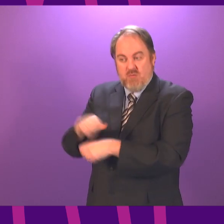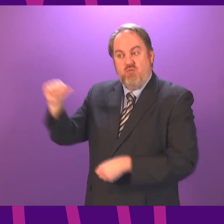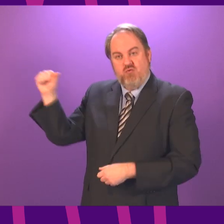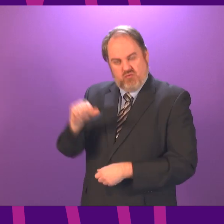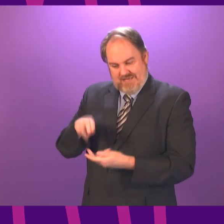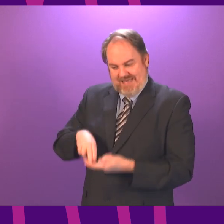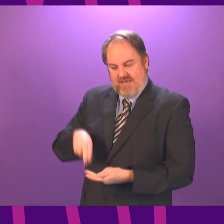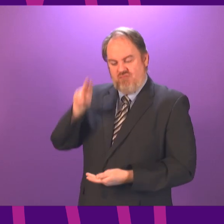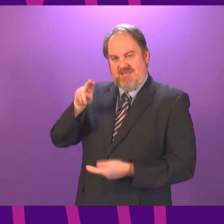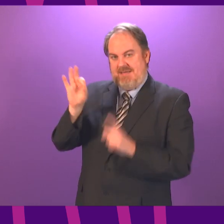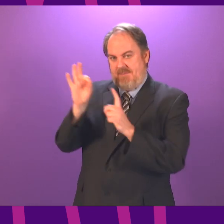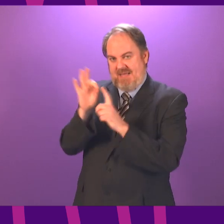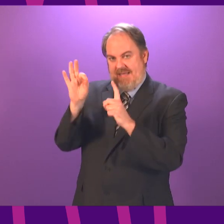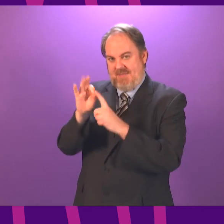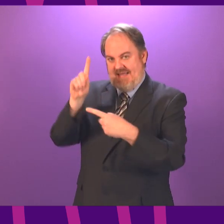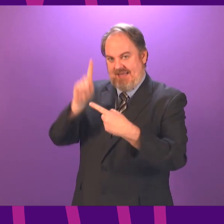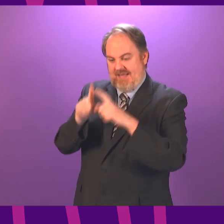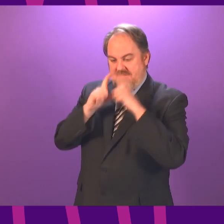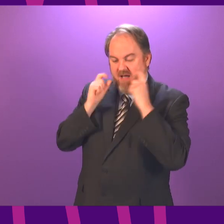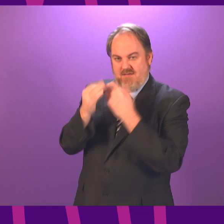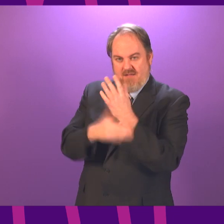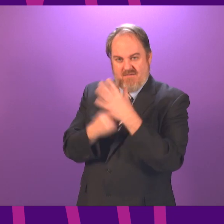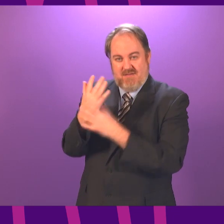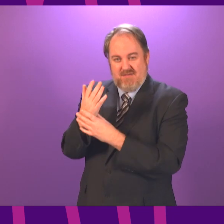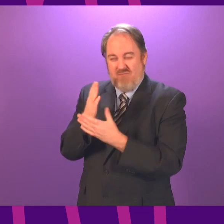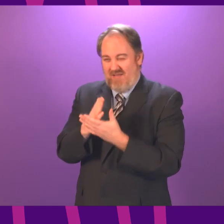simply should not have had national health service staff being forced to work without